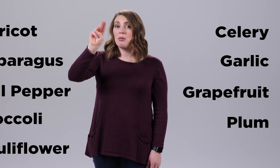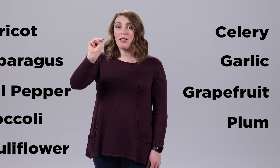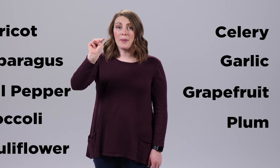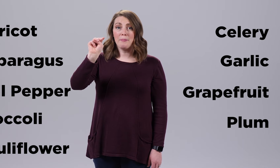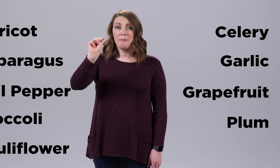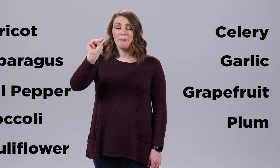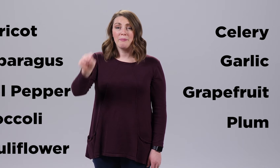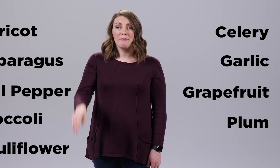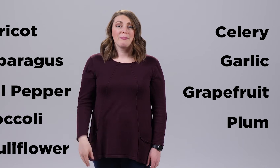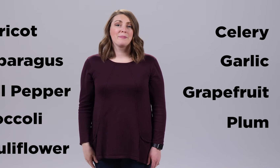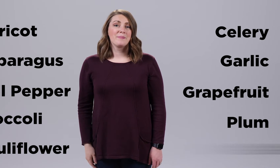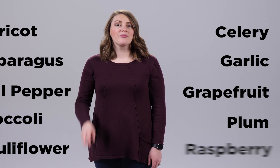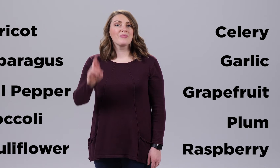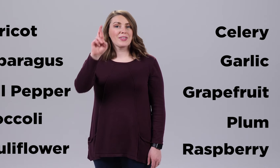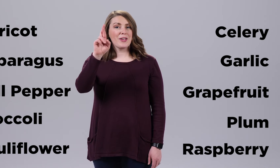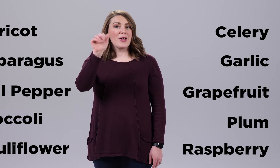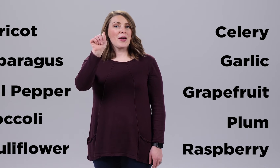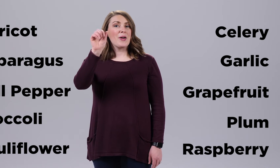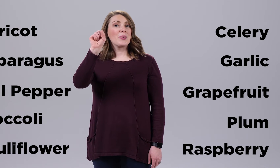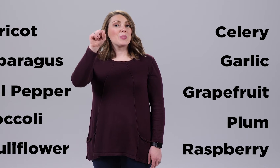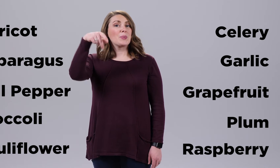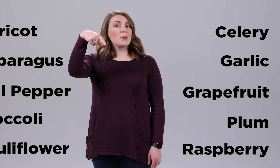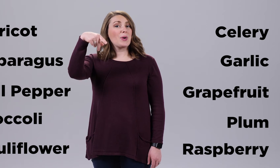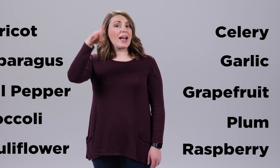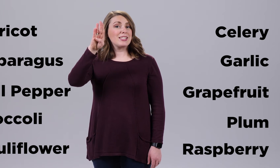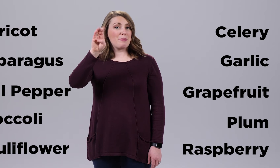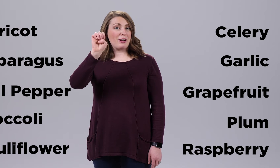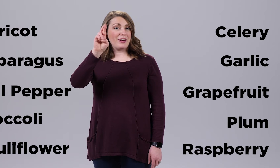PLUM RASPBERRY